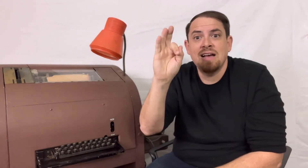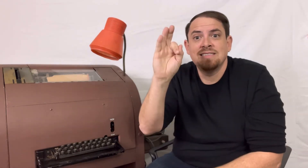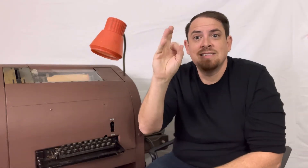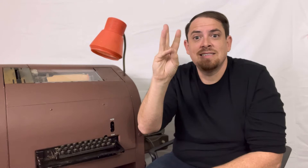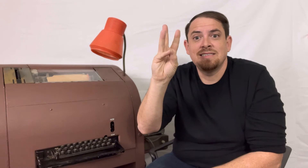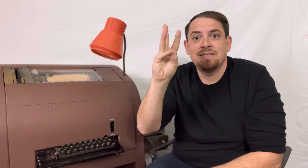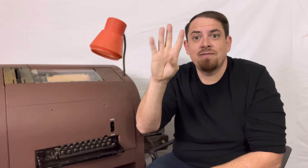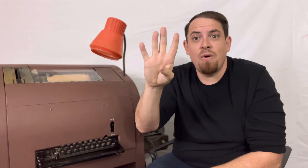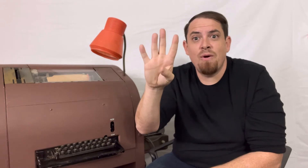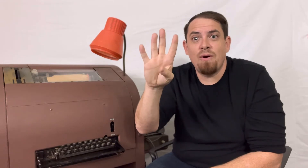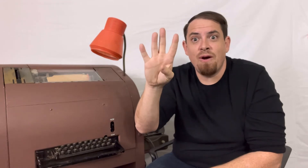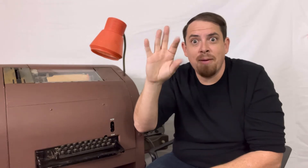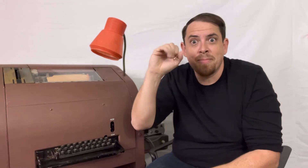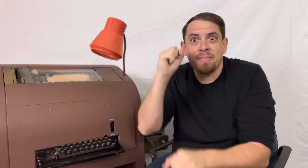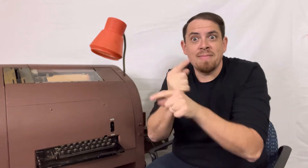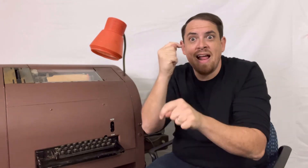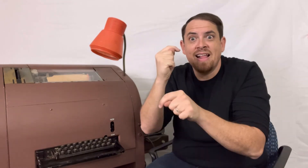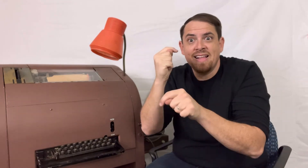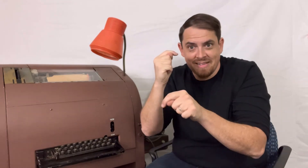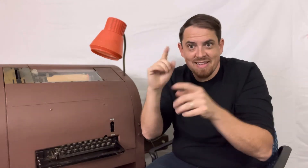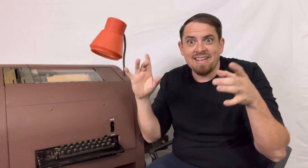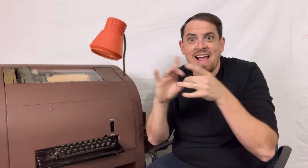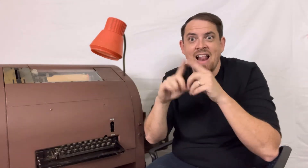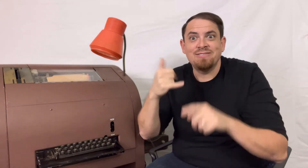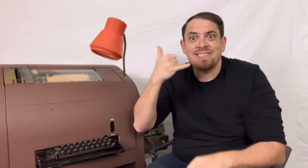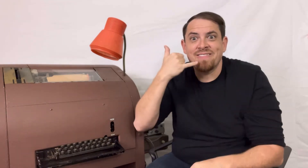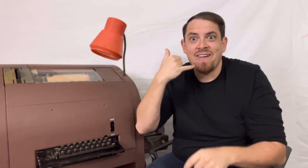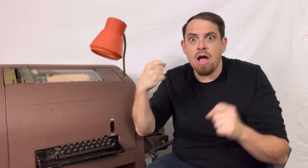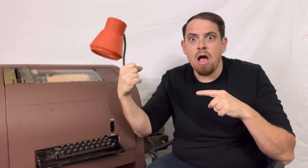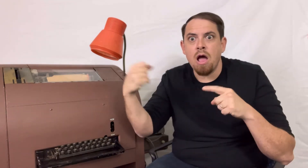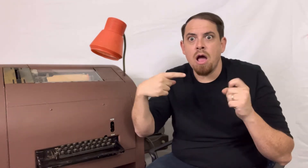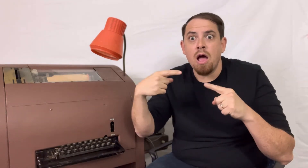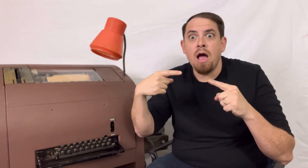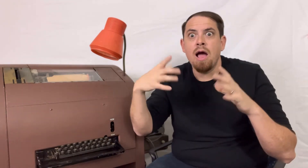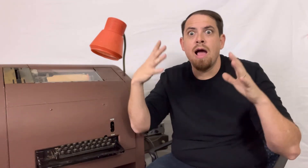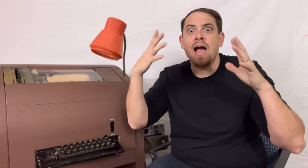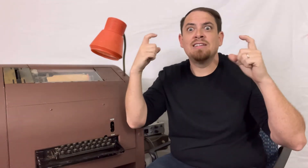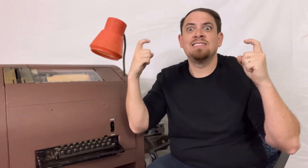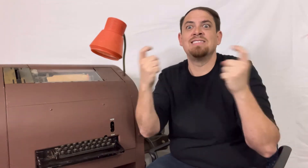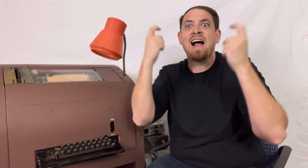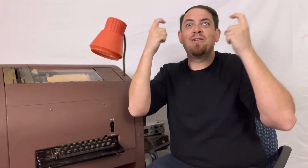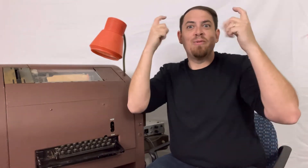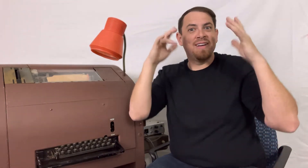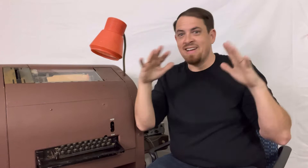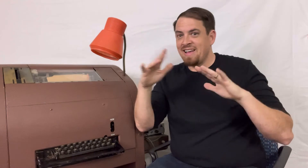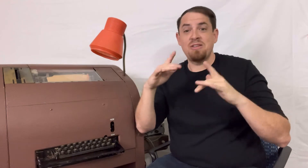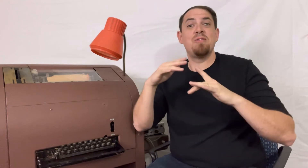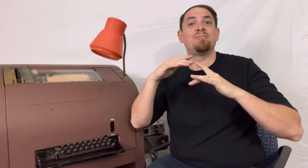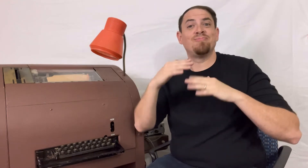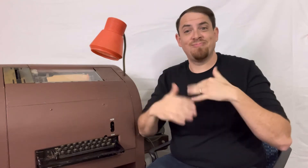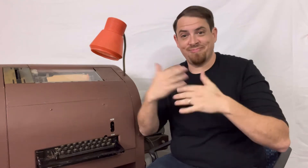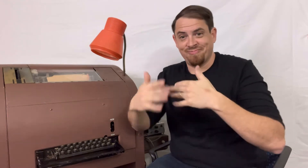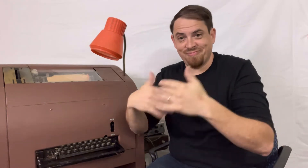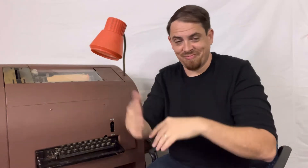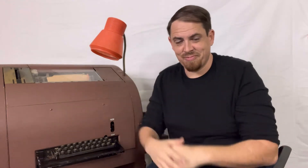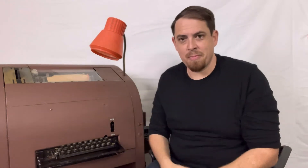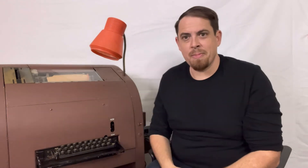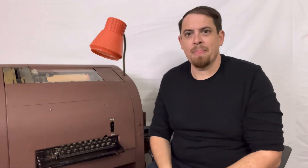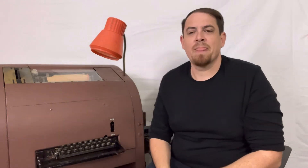technologies in 1964, which allowing TTY messages to be transmitted through the telephone lines.